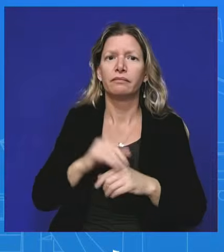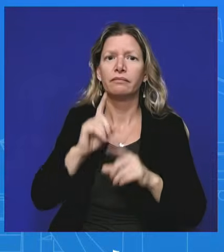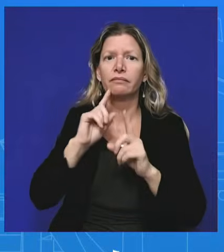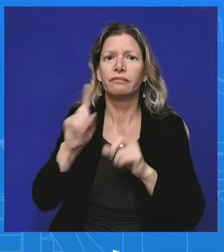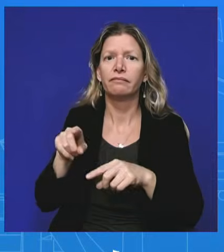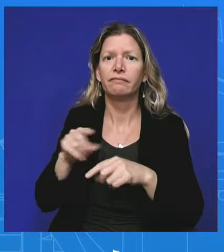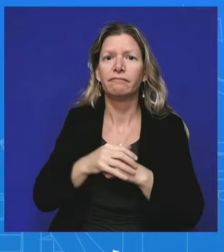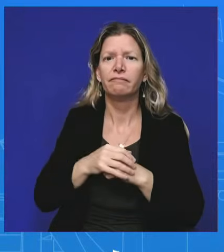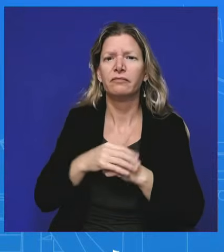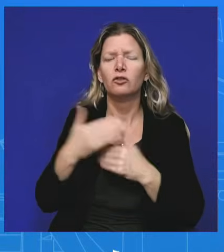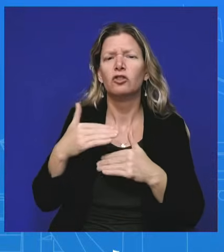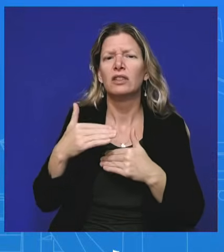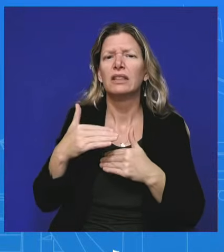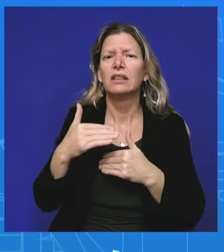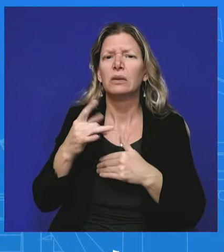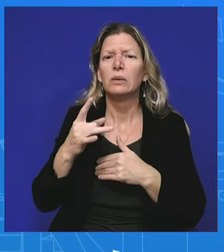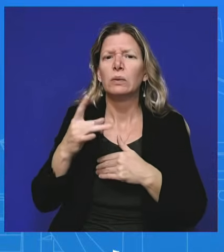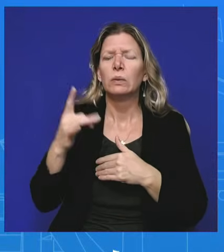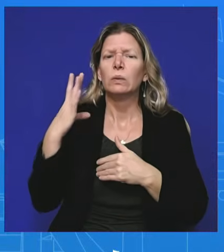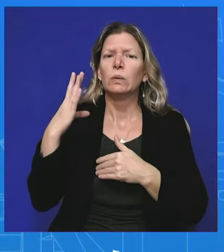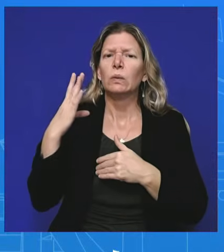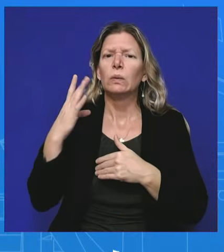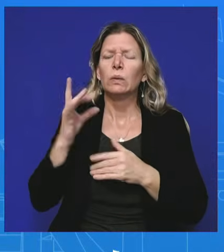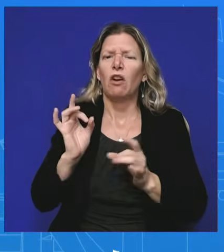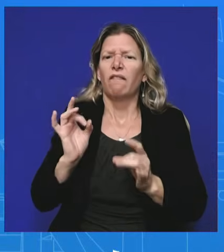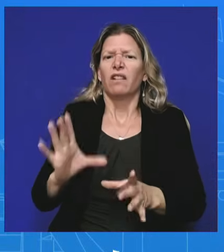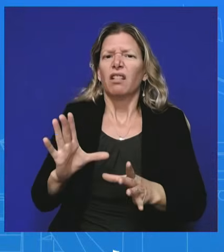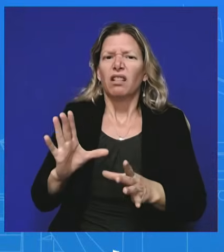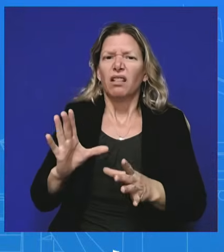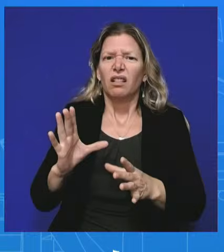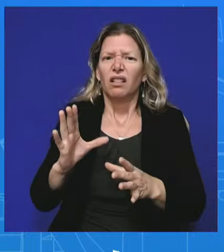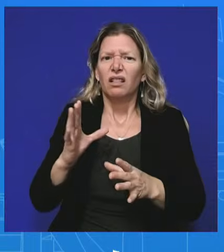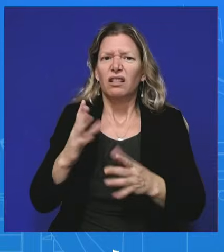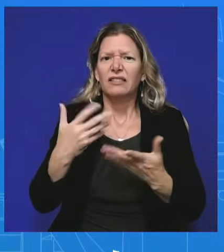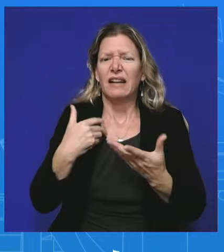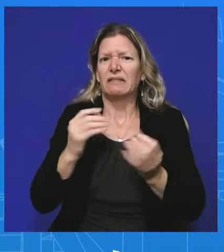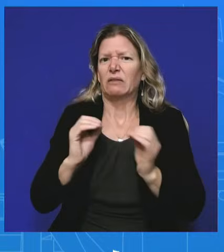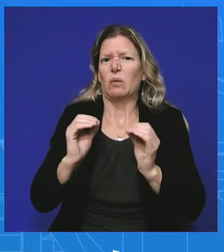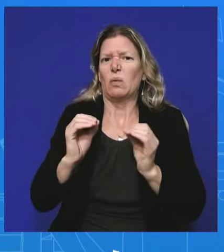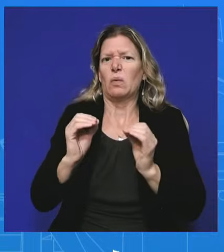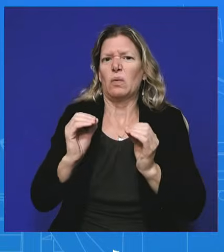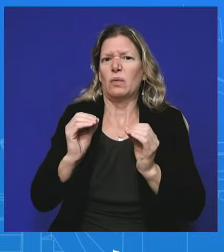I don't have any information that we knew ahead of time or that we had any more --